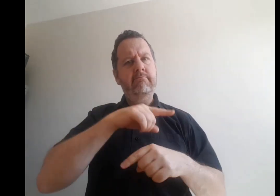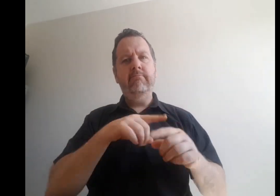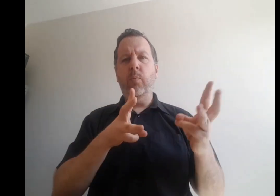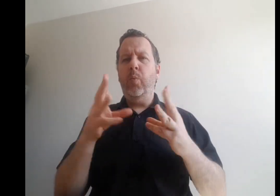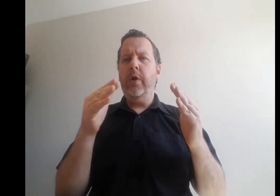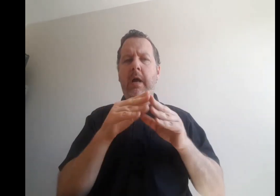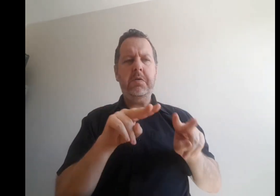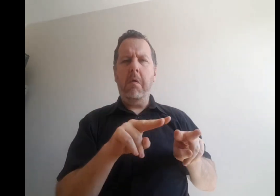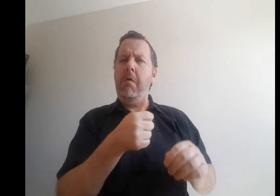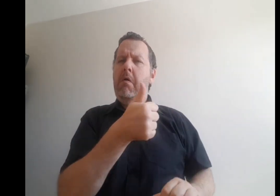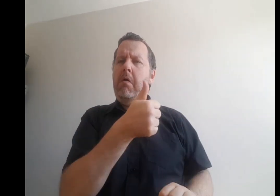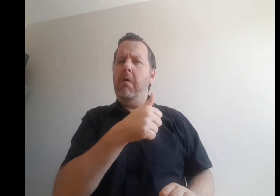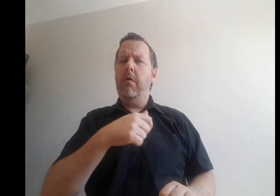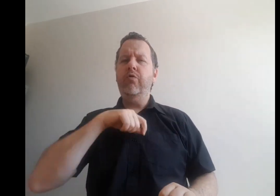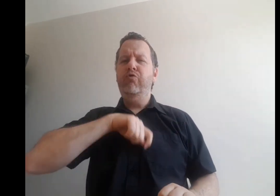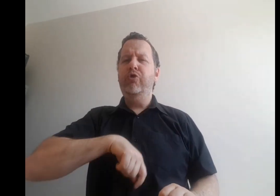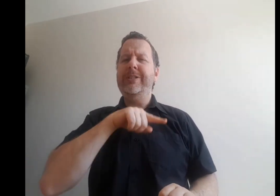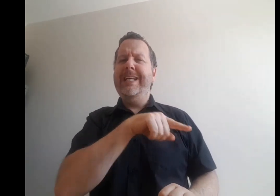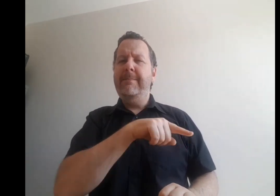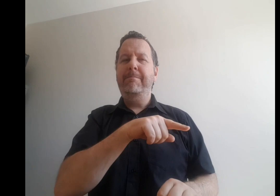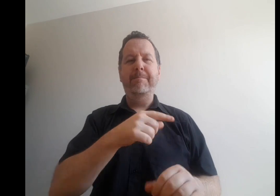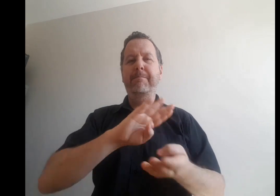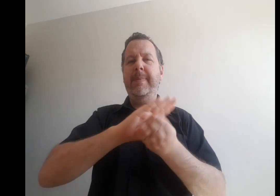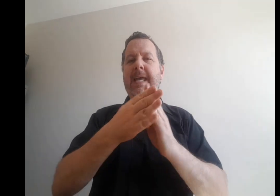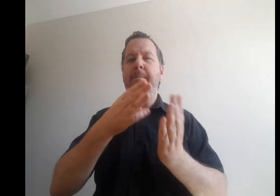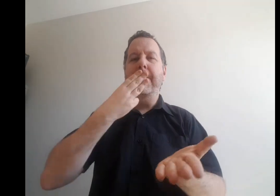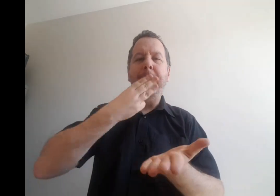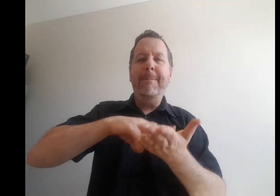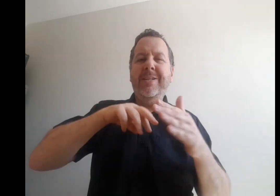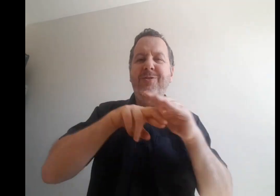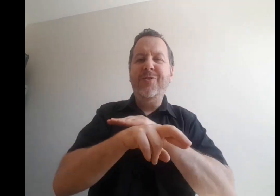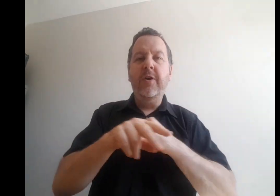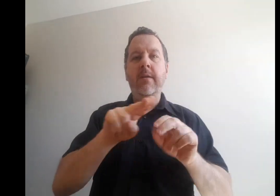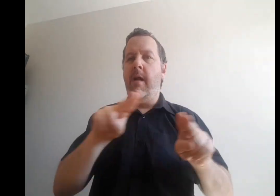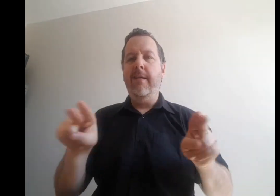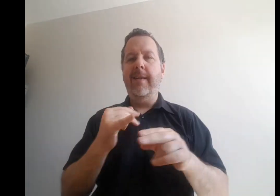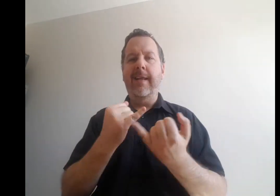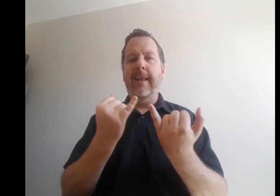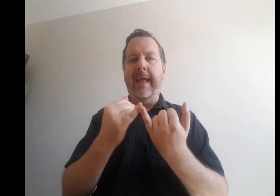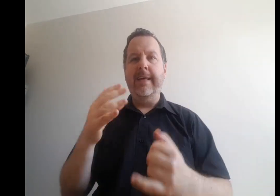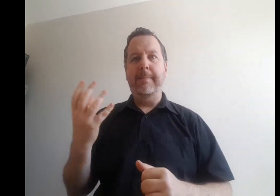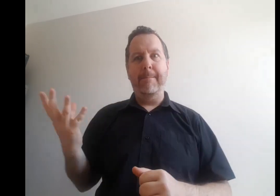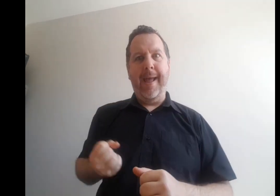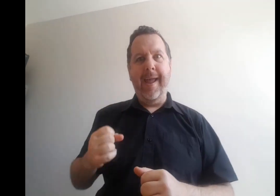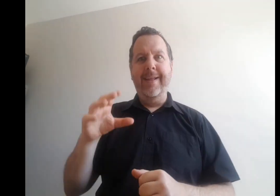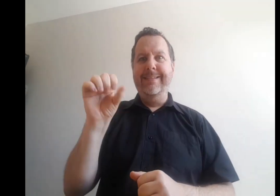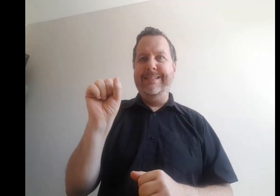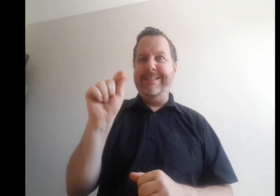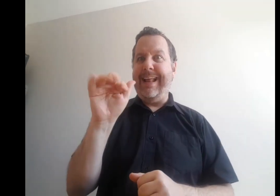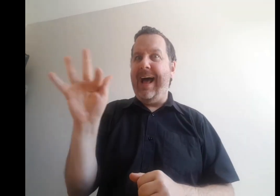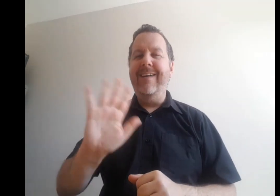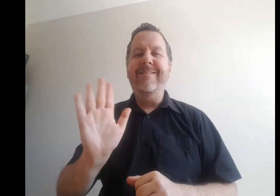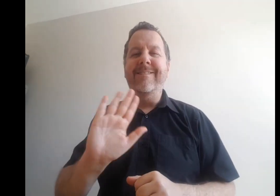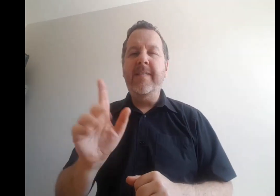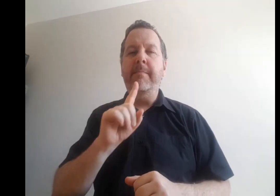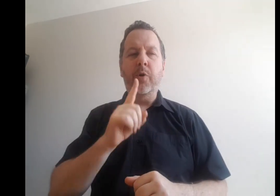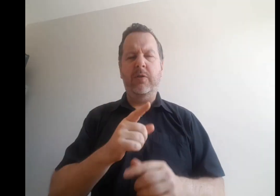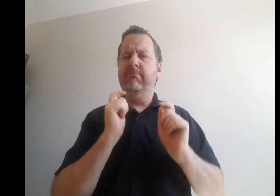not a paid staff member, of course, at the time. But he was described as the 'workhouse messenger',